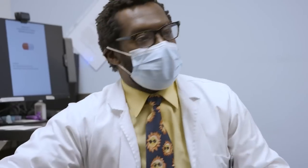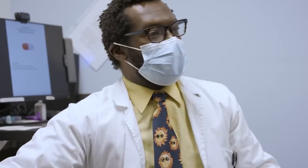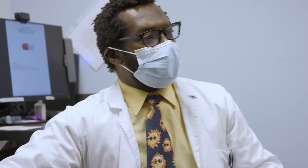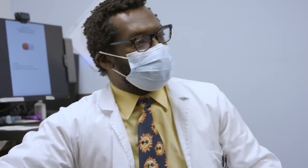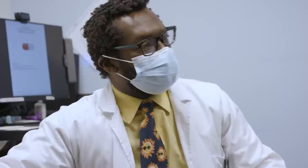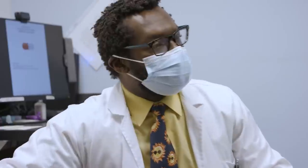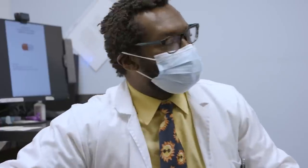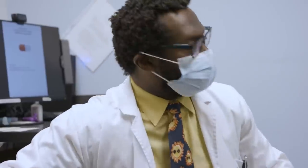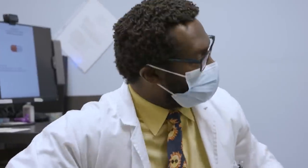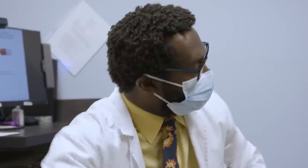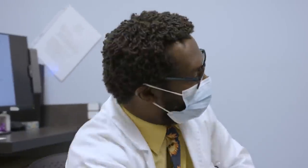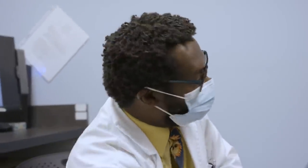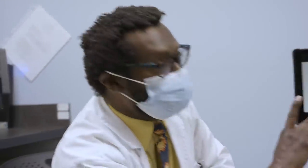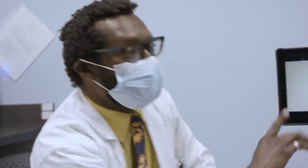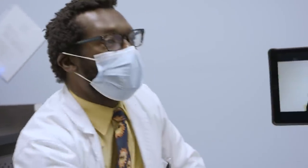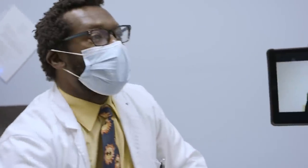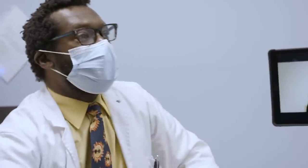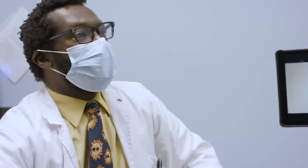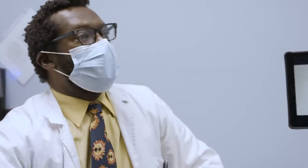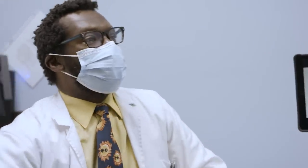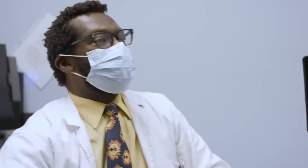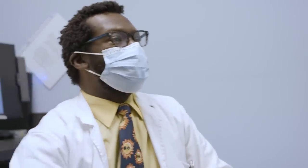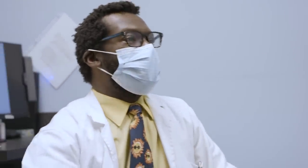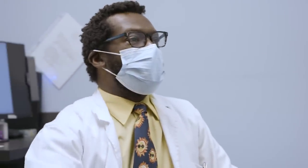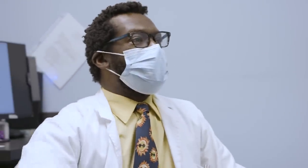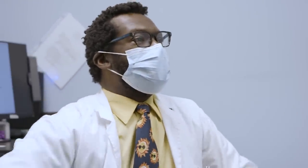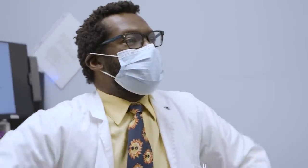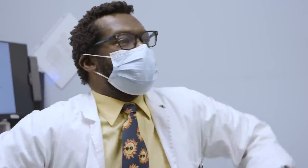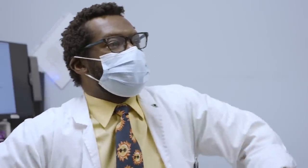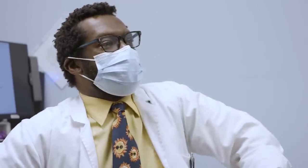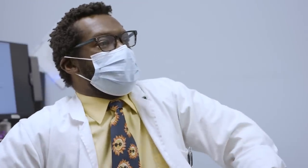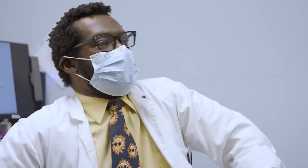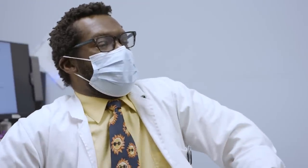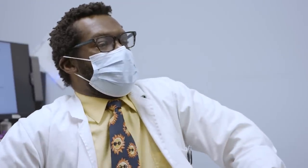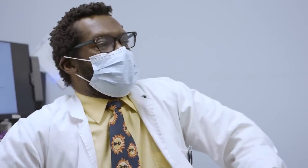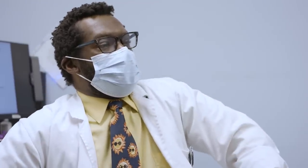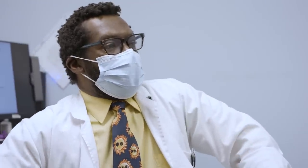Umm…uh…can you…uhh.